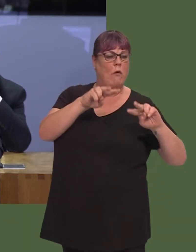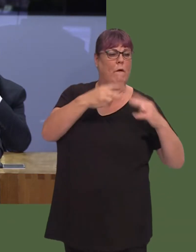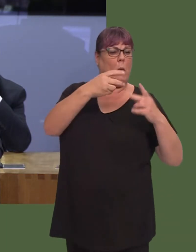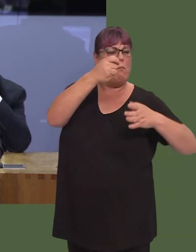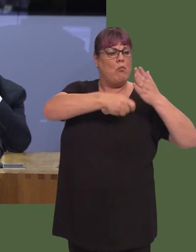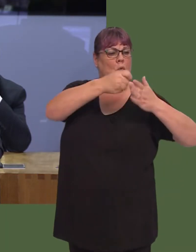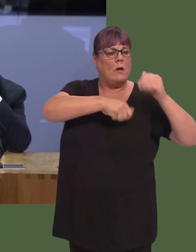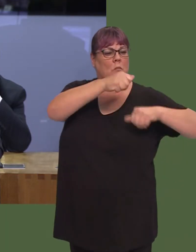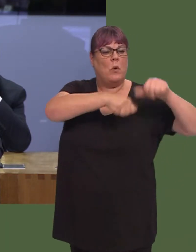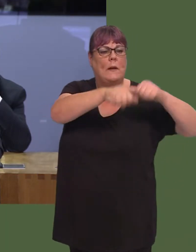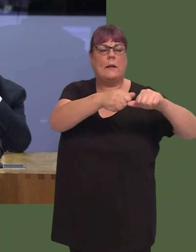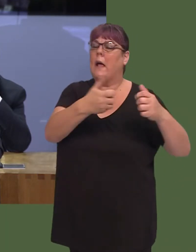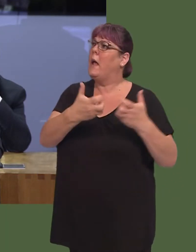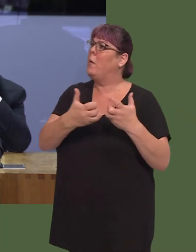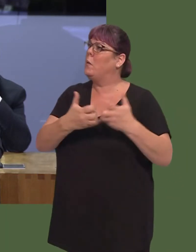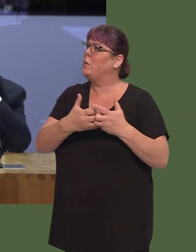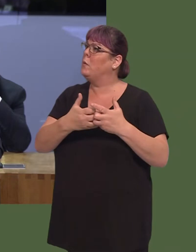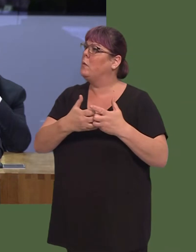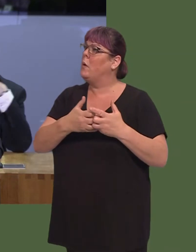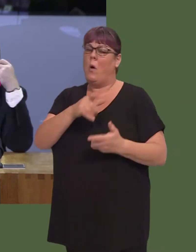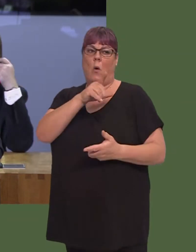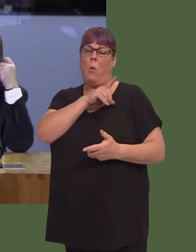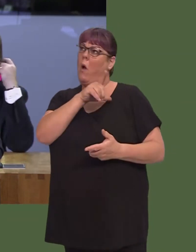Hefin David AM: And increasingly so, people are buying freehold accommodation and being